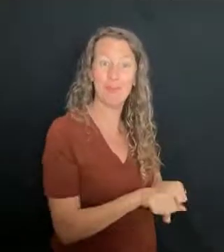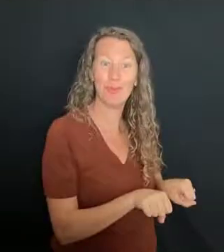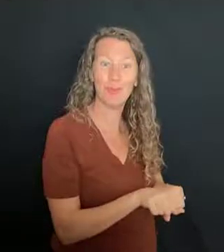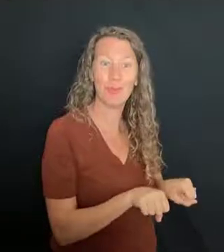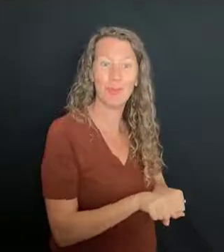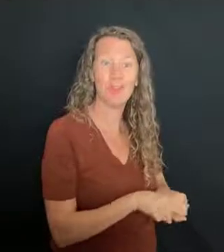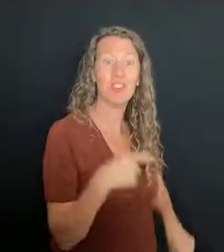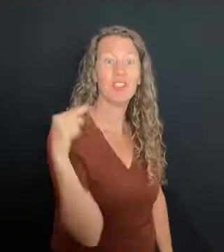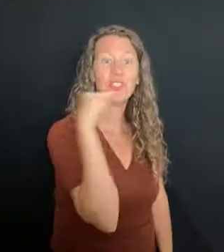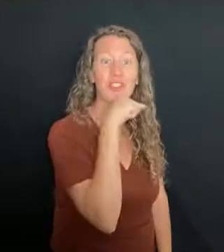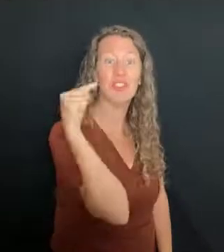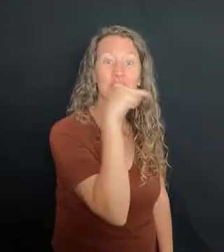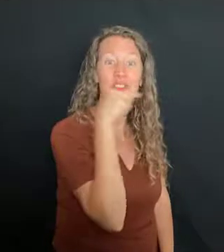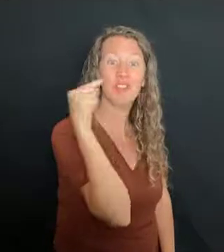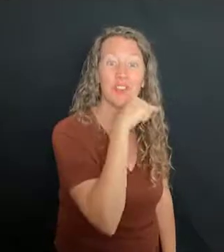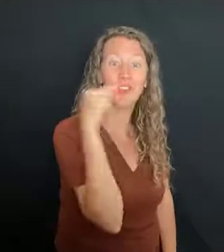and holds a cup of water in her right.